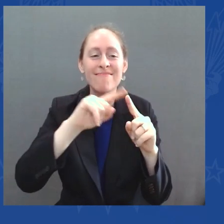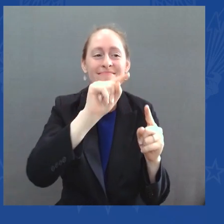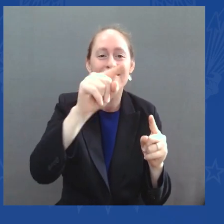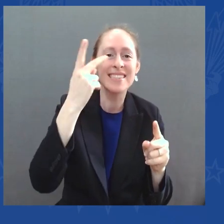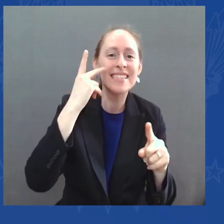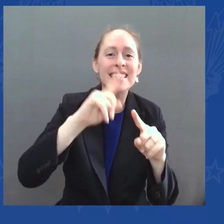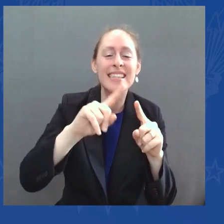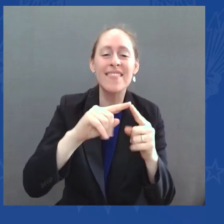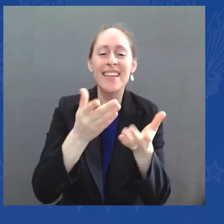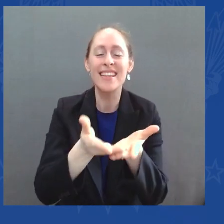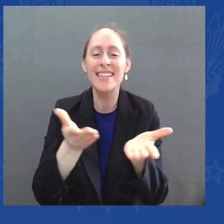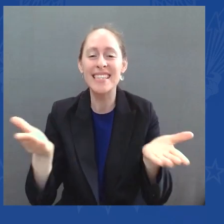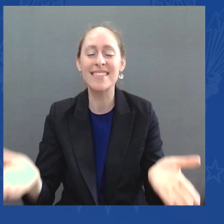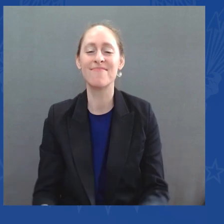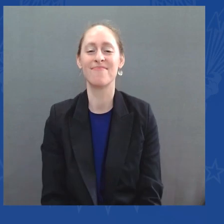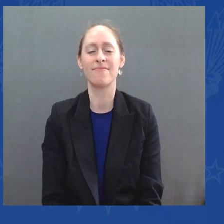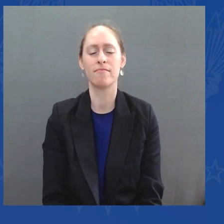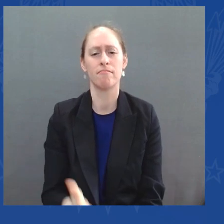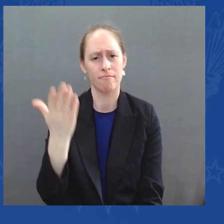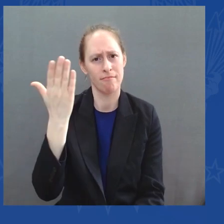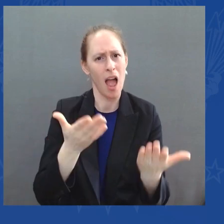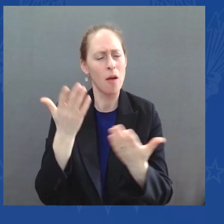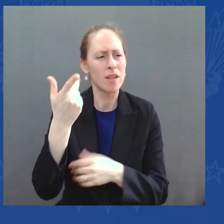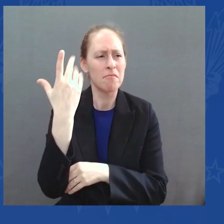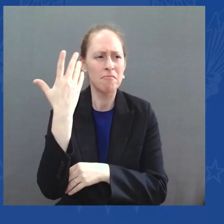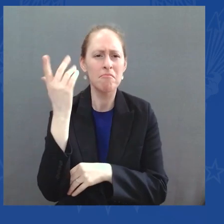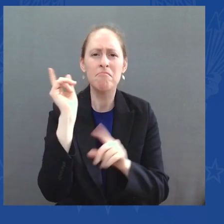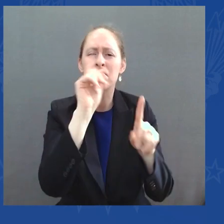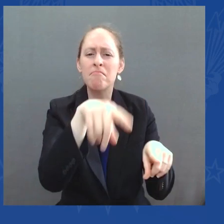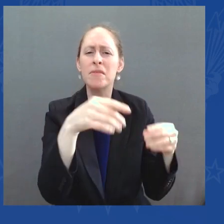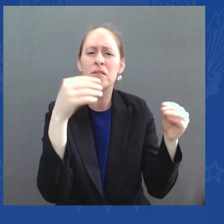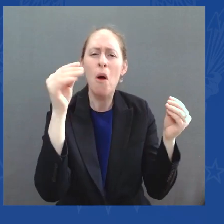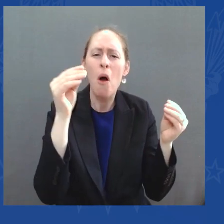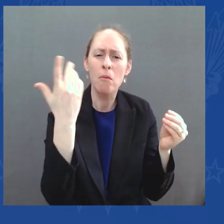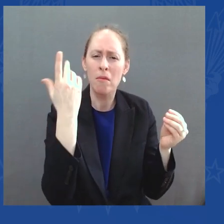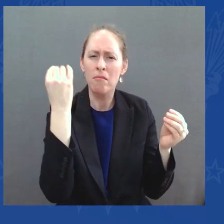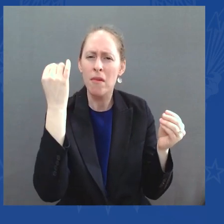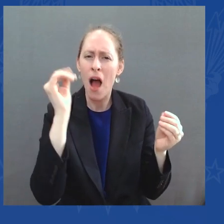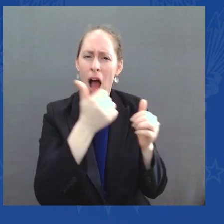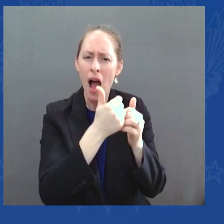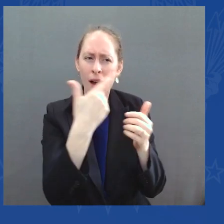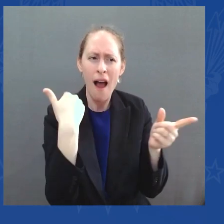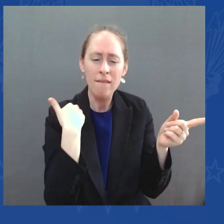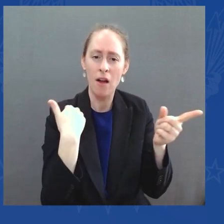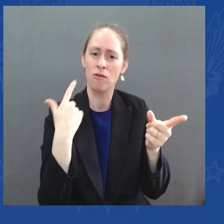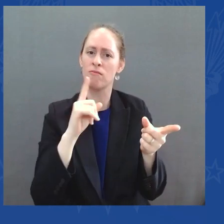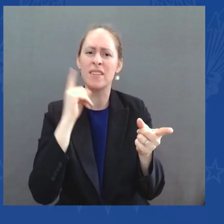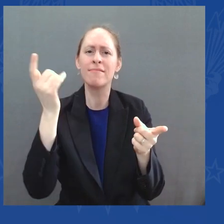The bottles, the little jars of baby food, the spoons we were using to feed them, the high chairs they were sitting in.